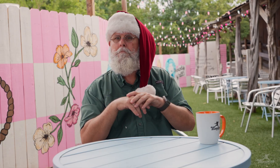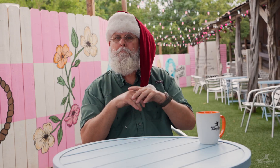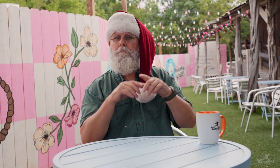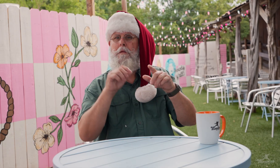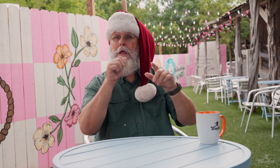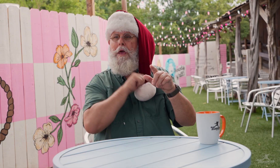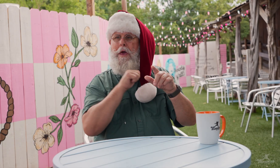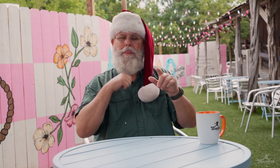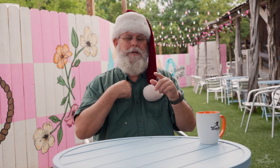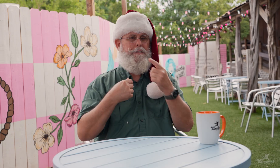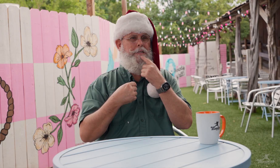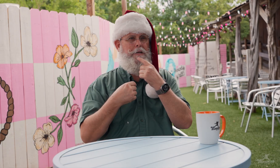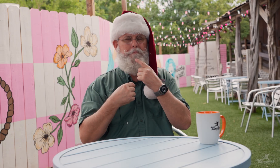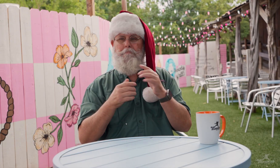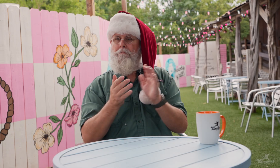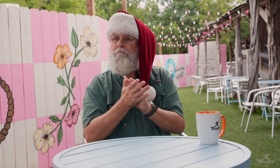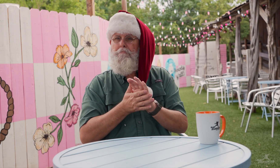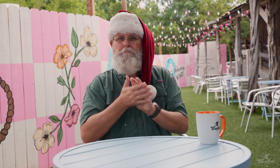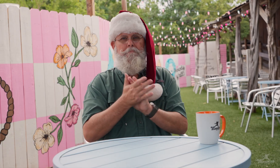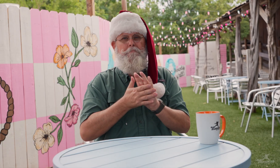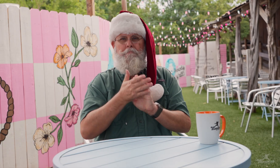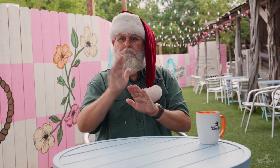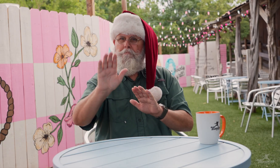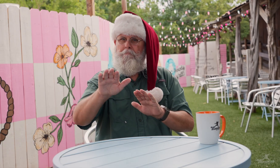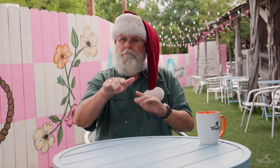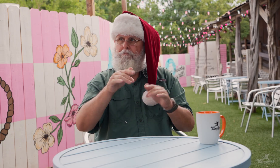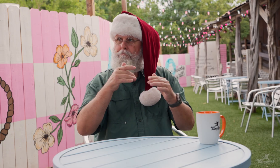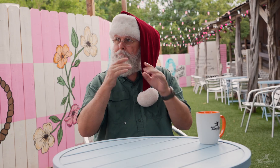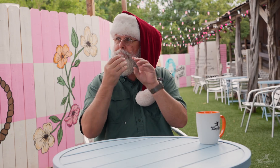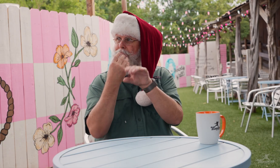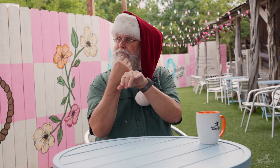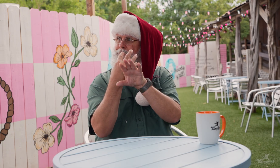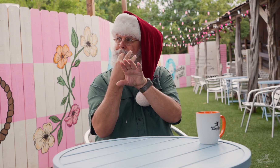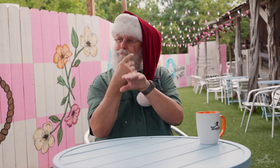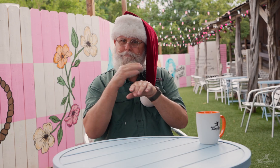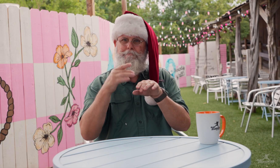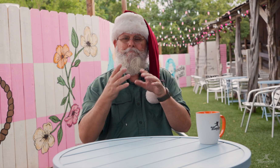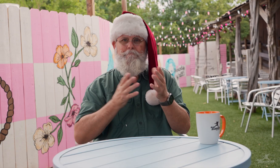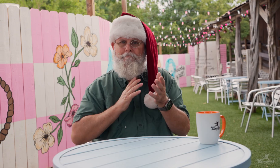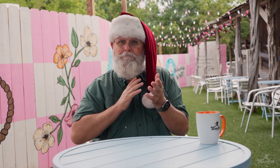Anthony said, Charles, "let's Zoom" and I said fine.